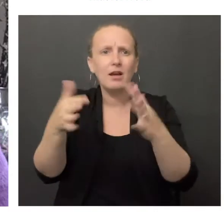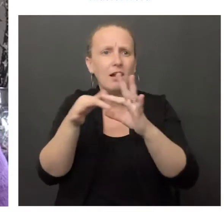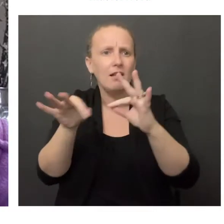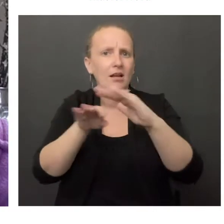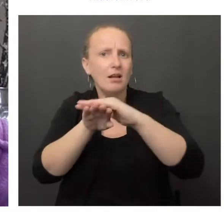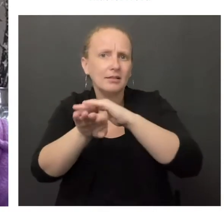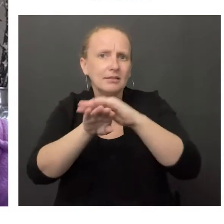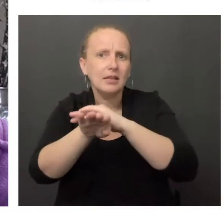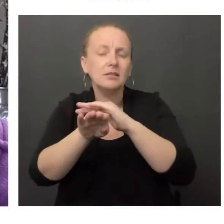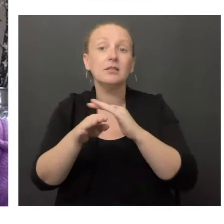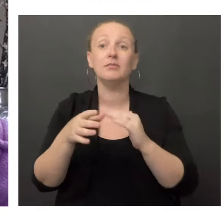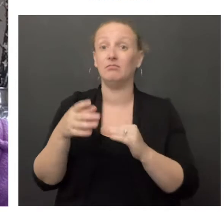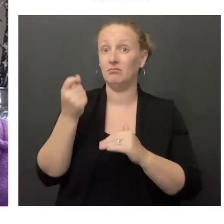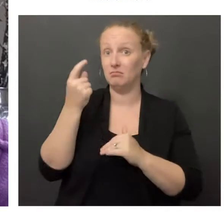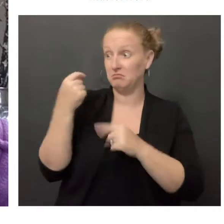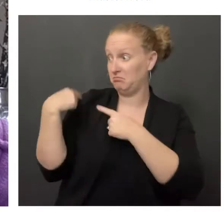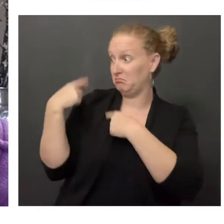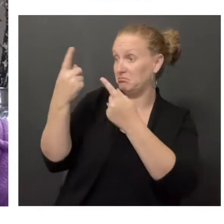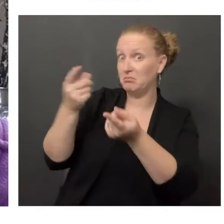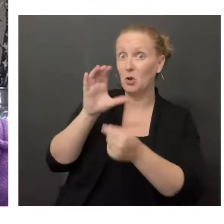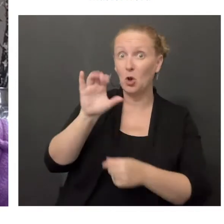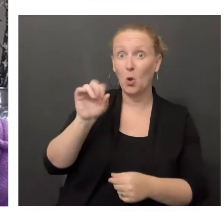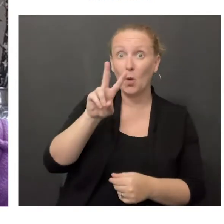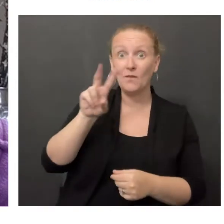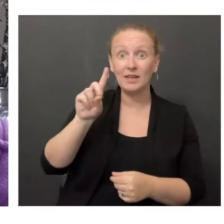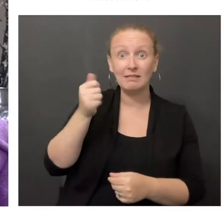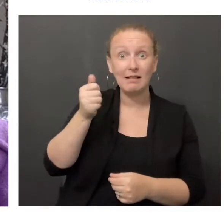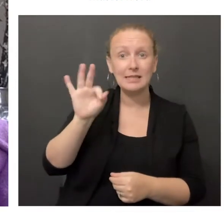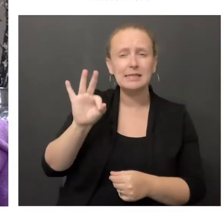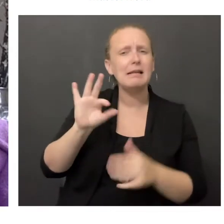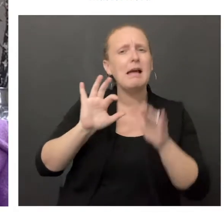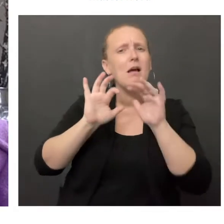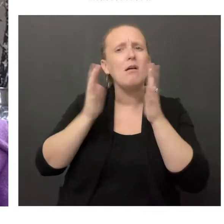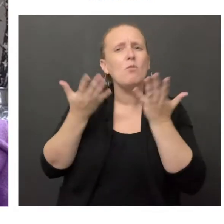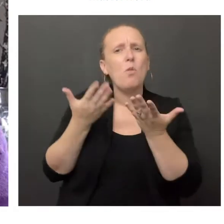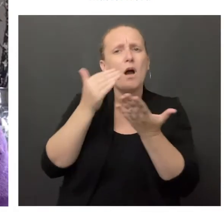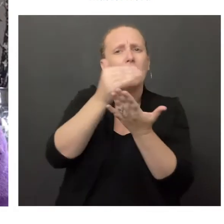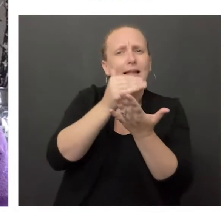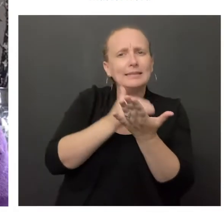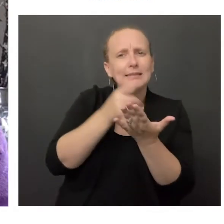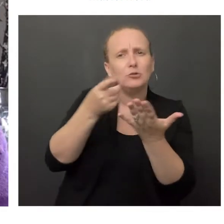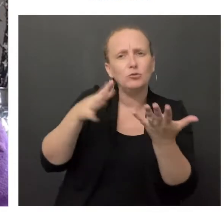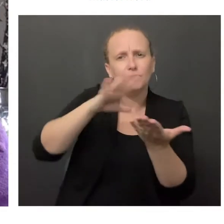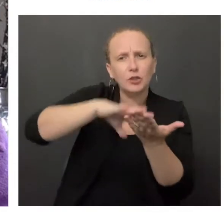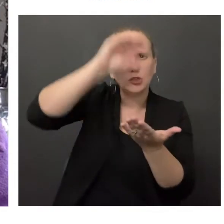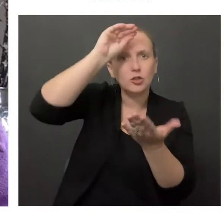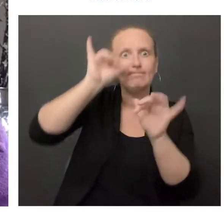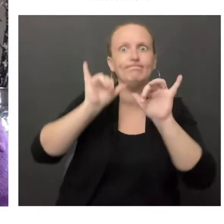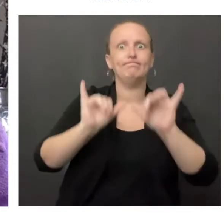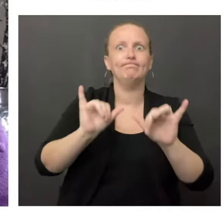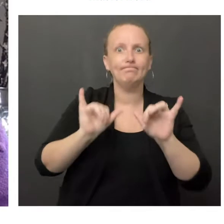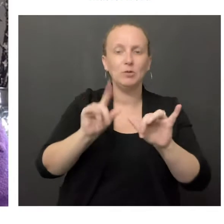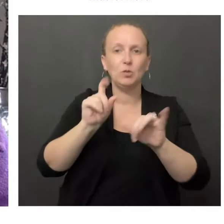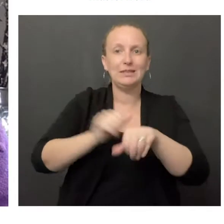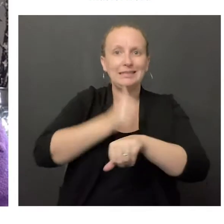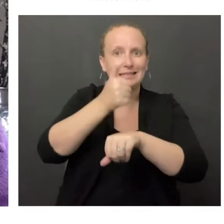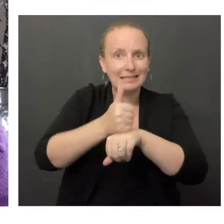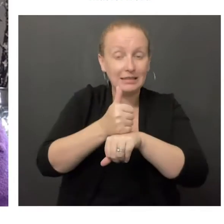be better prepared for language access? And, uh, some of those lessons learned, how